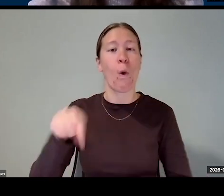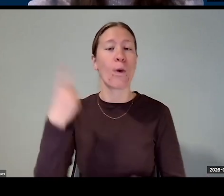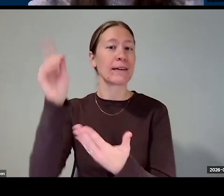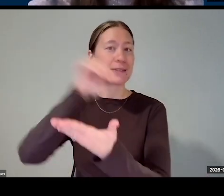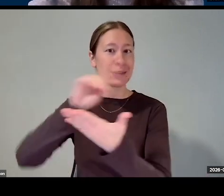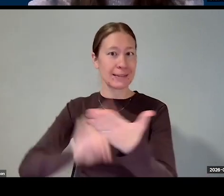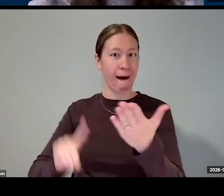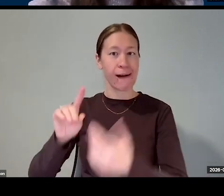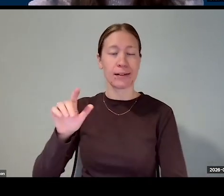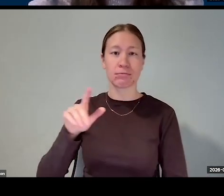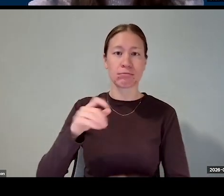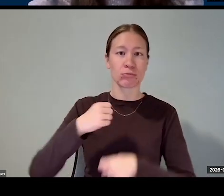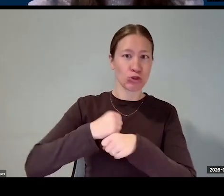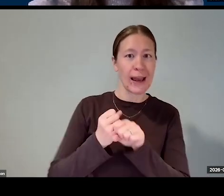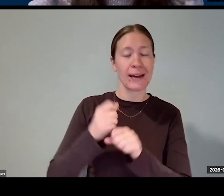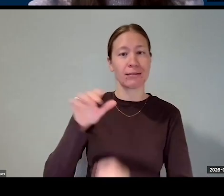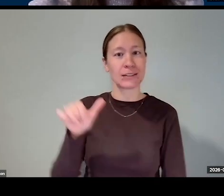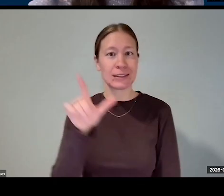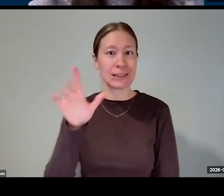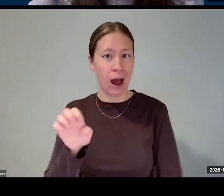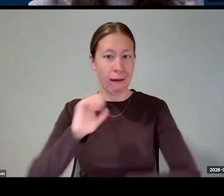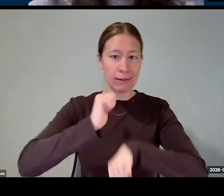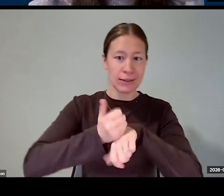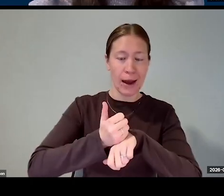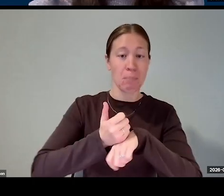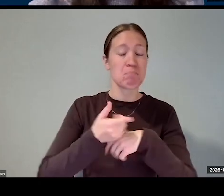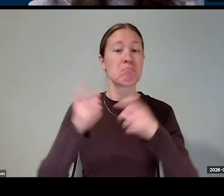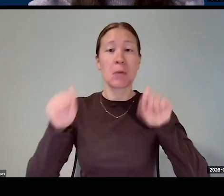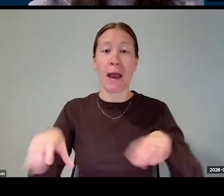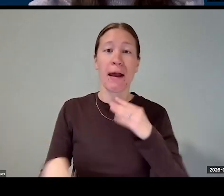So if I like add an oval image placeholder